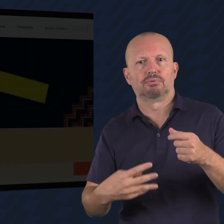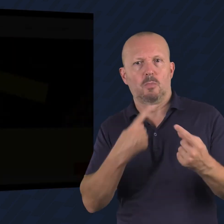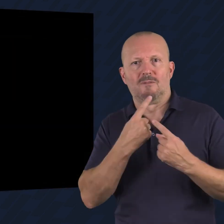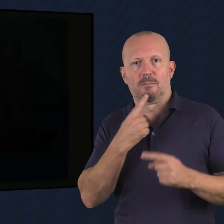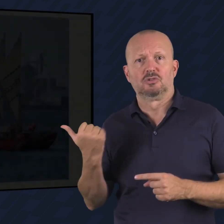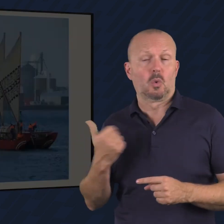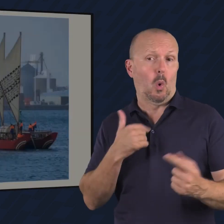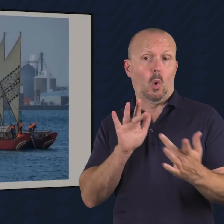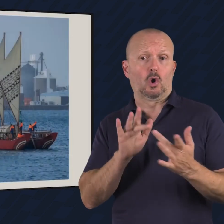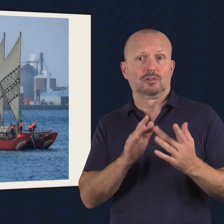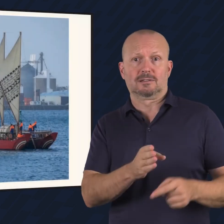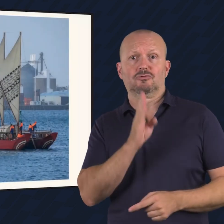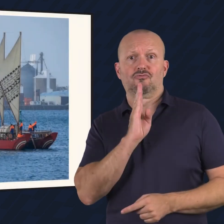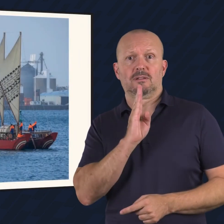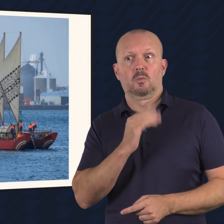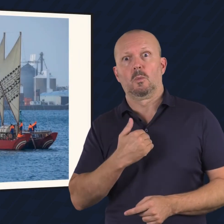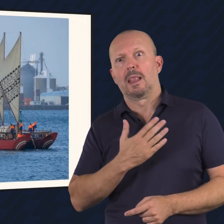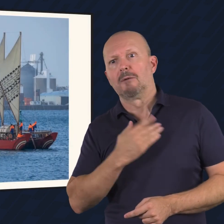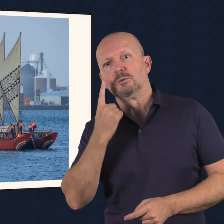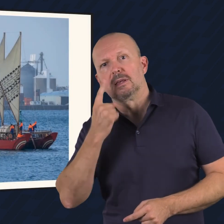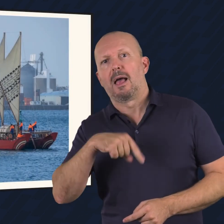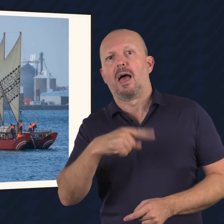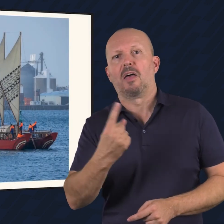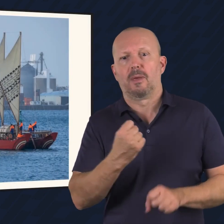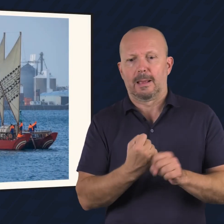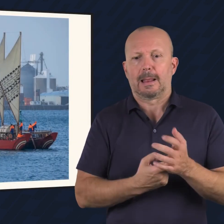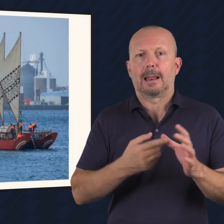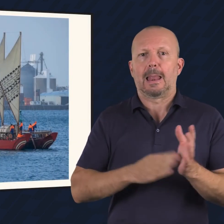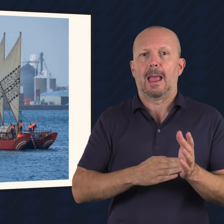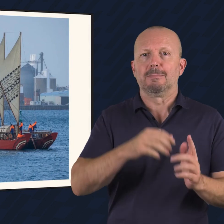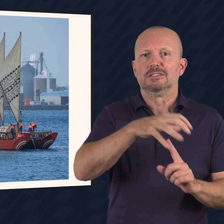We'd love to see other GLAM institutions pick up this model, adopt and improve on it.